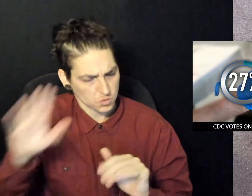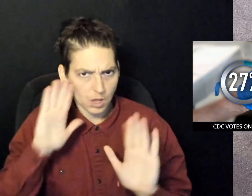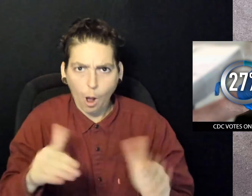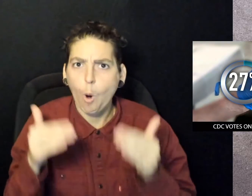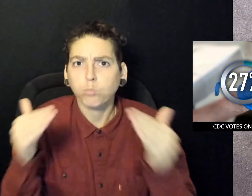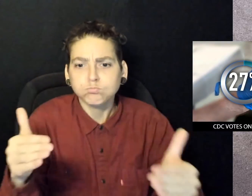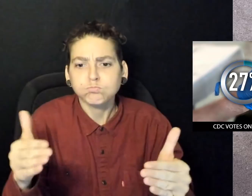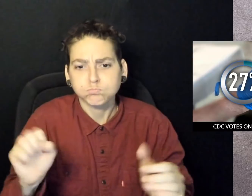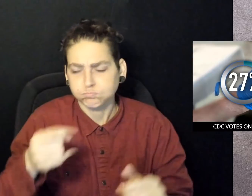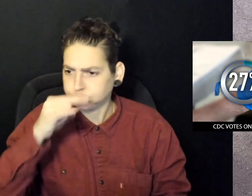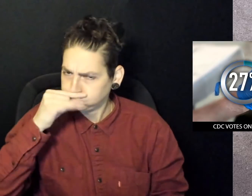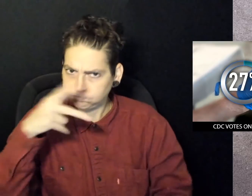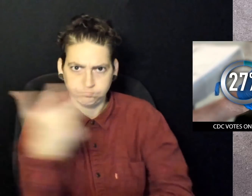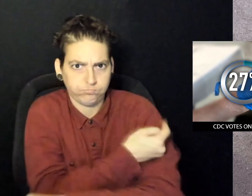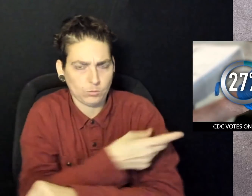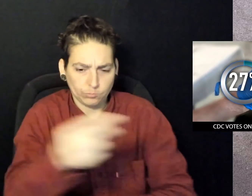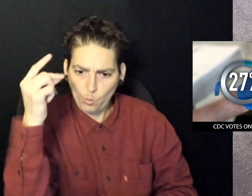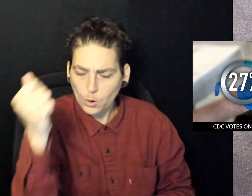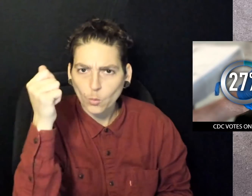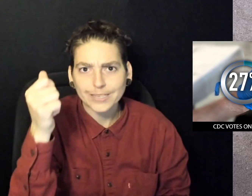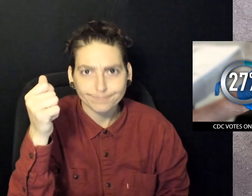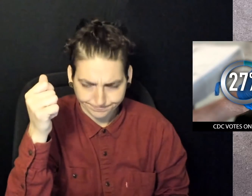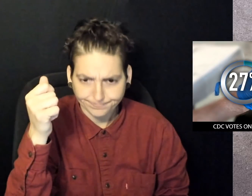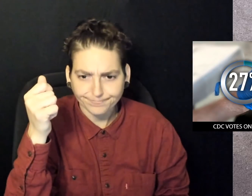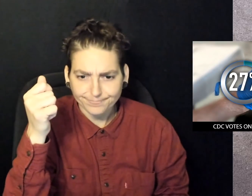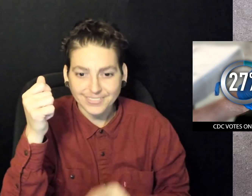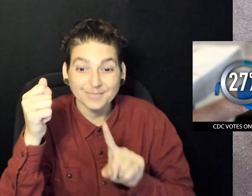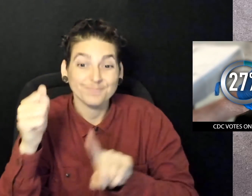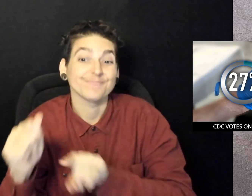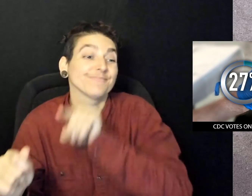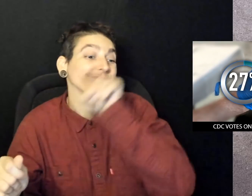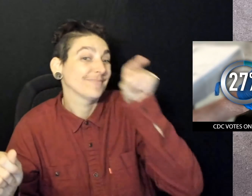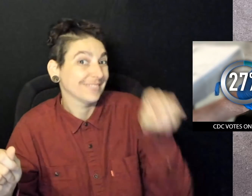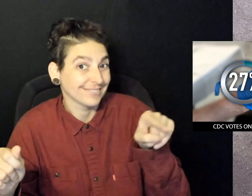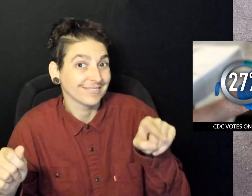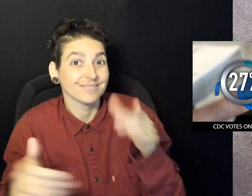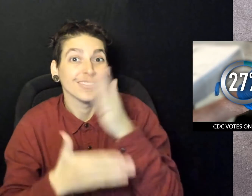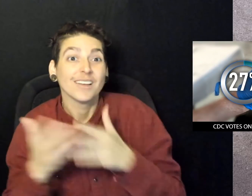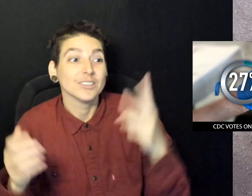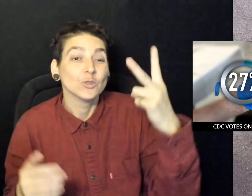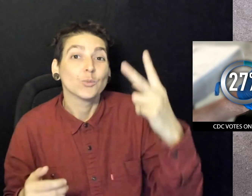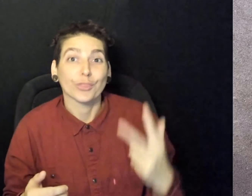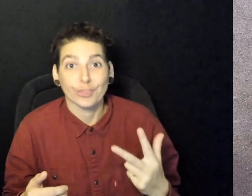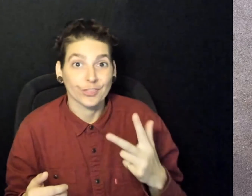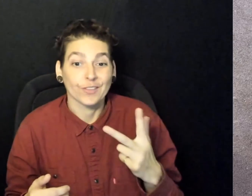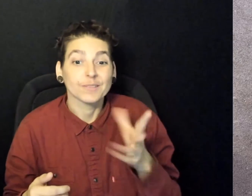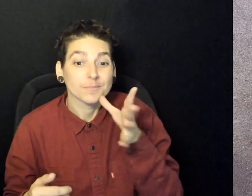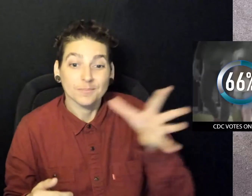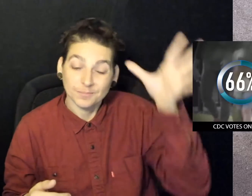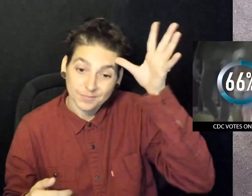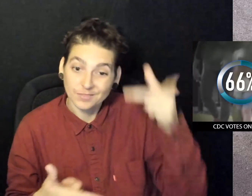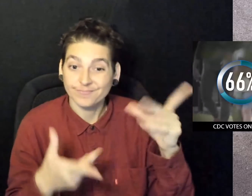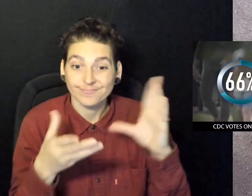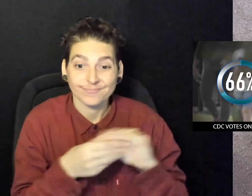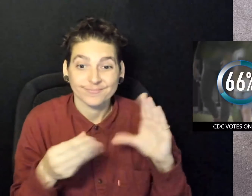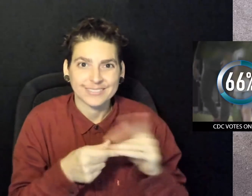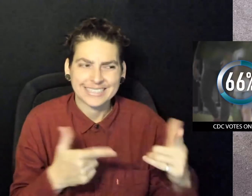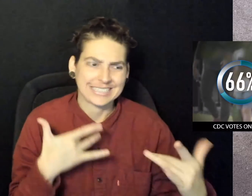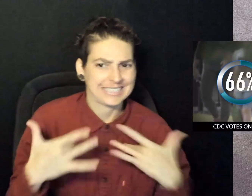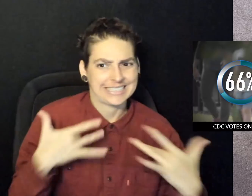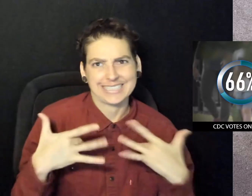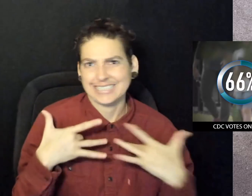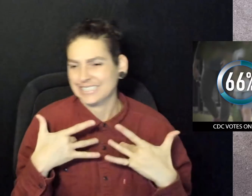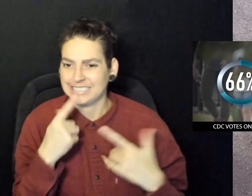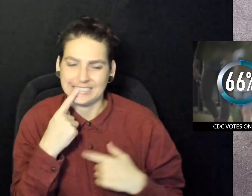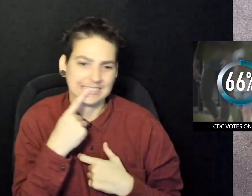1/4 of parents say they'll get their kids vaccinated right away and two thirds say they